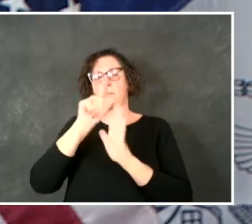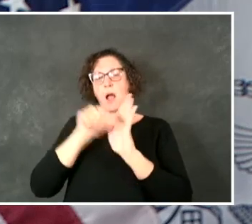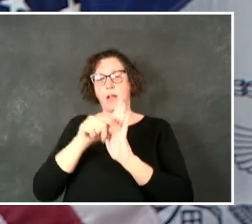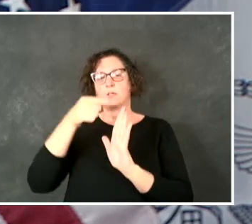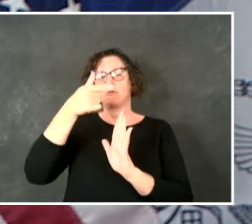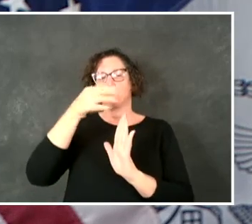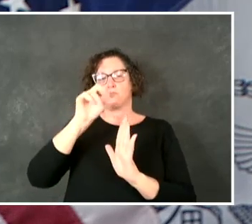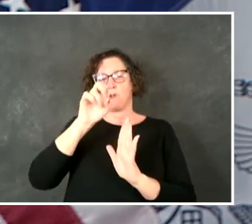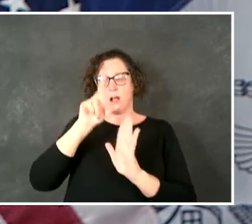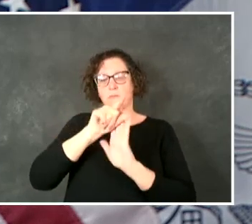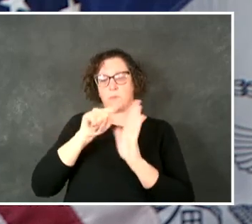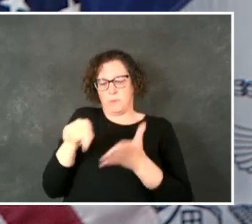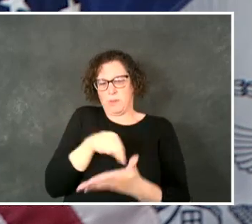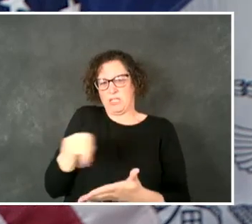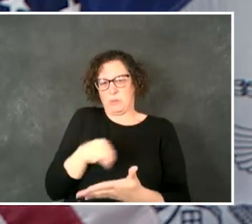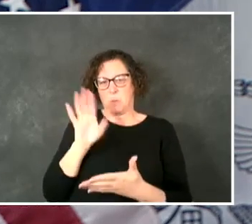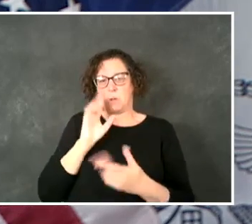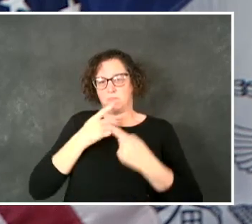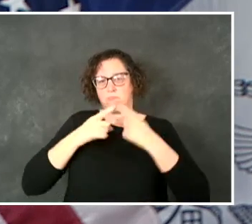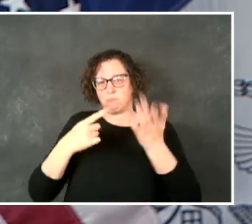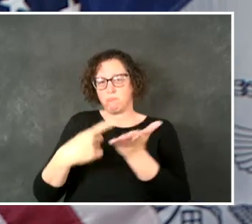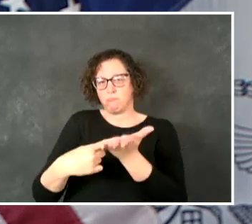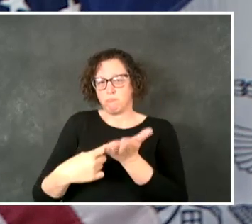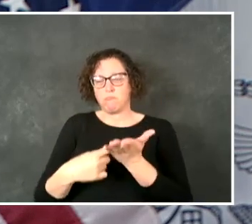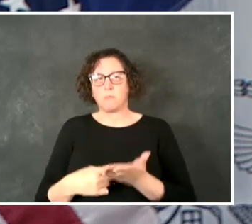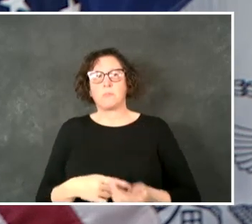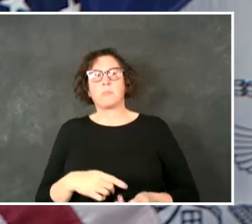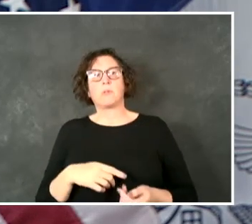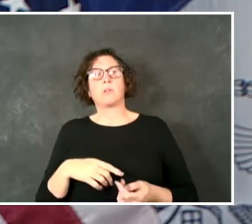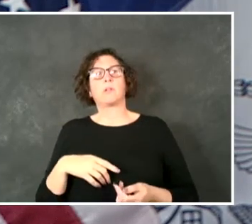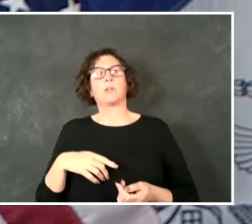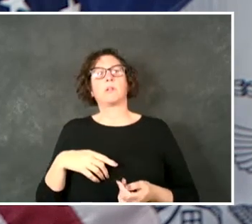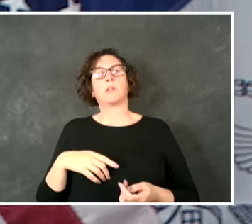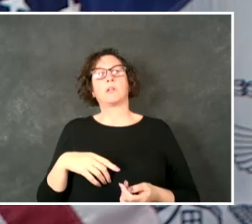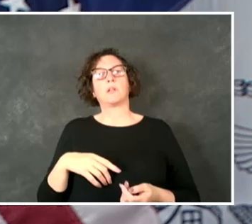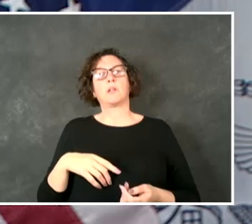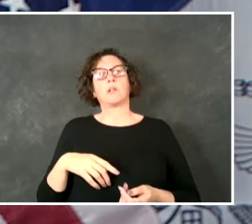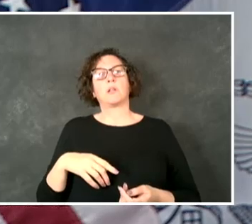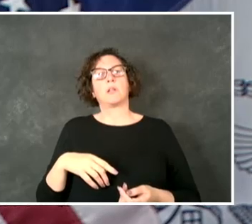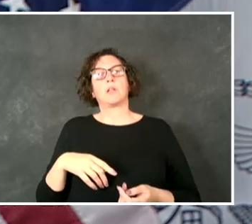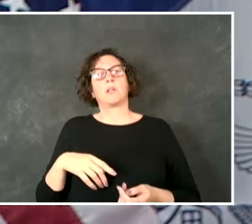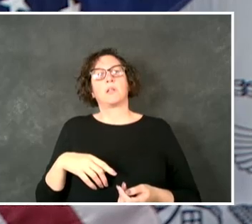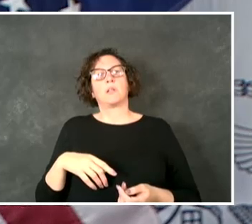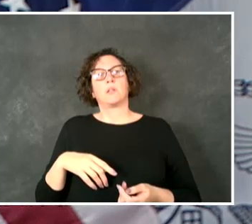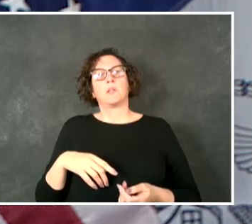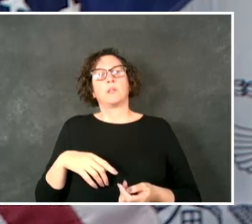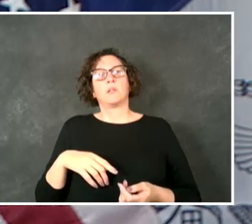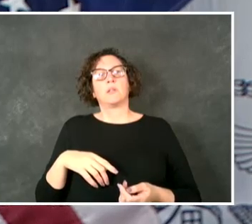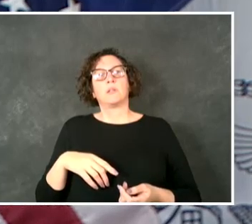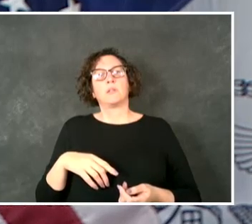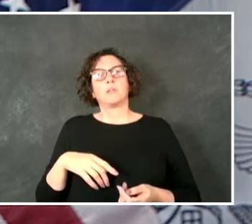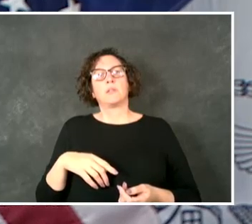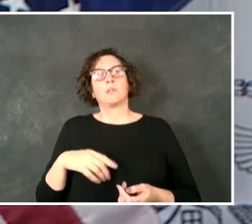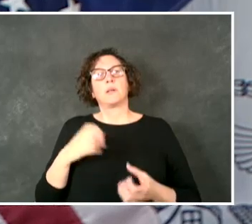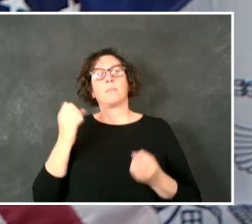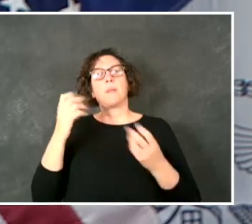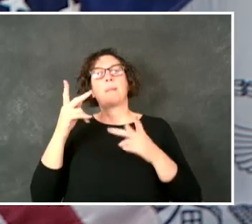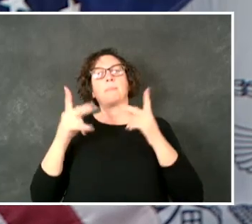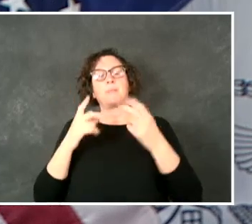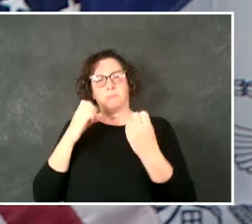THE GRADING POLICY I'VE HAD DETAILED CONVERSATIONS WITH THE CHANCELLOR AND THE TEAM.